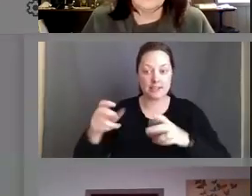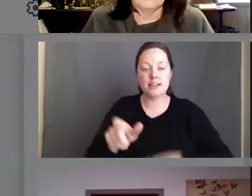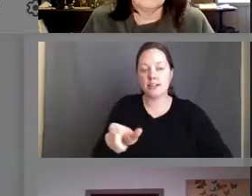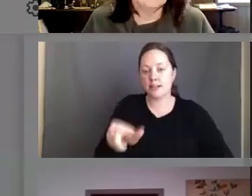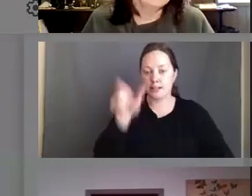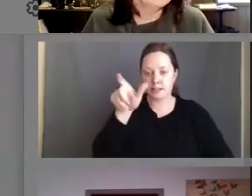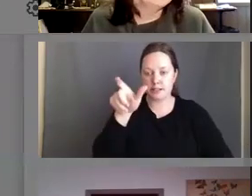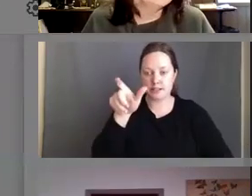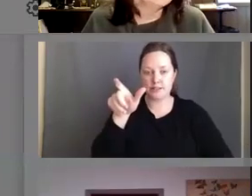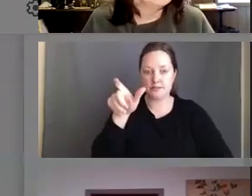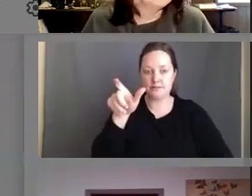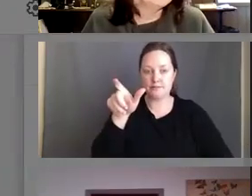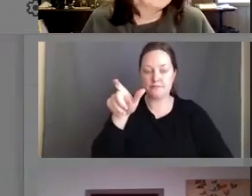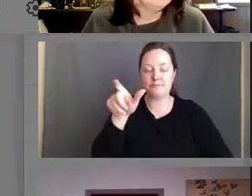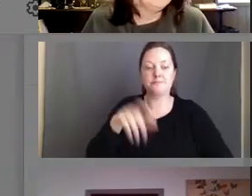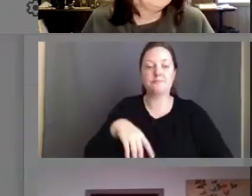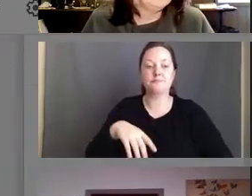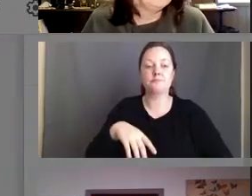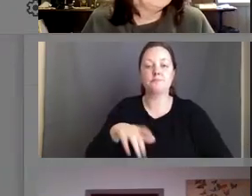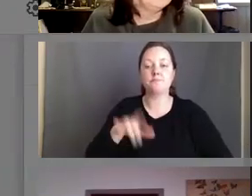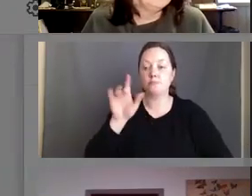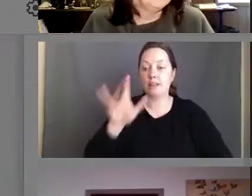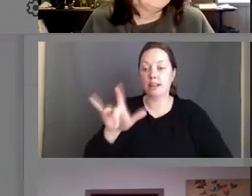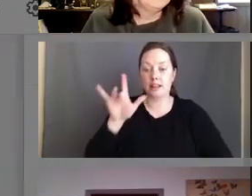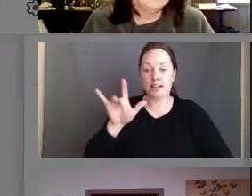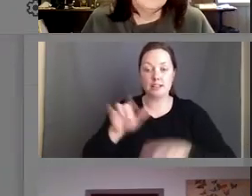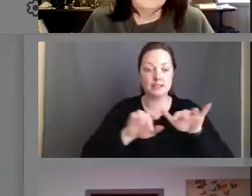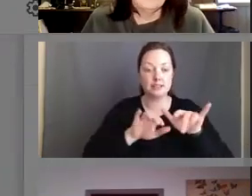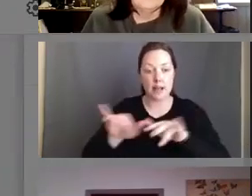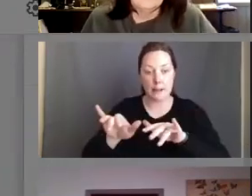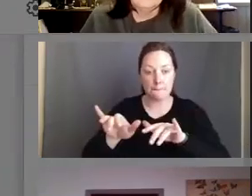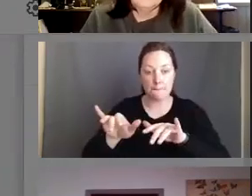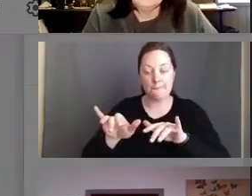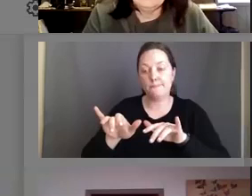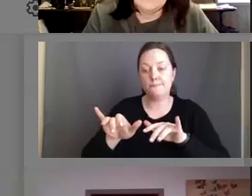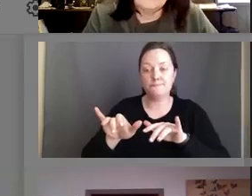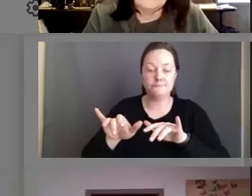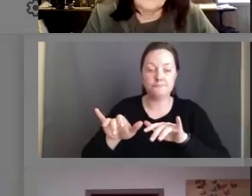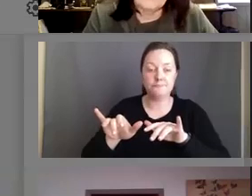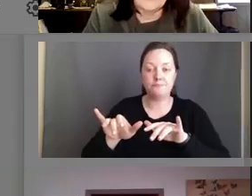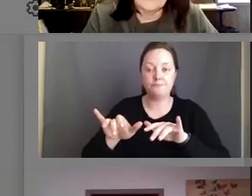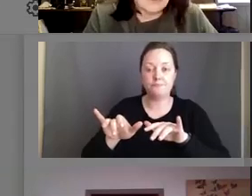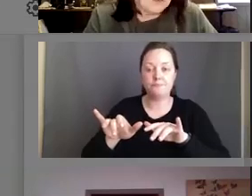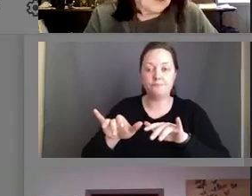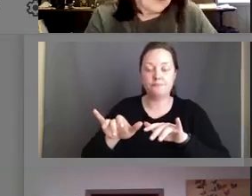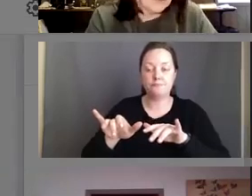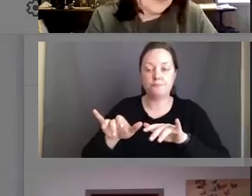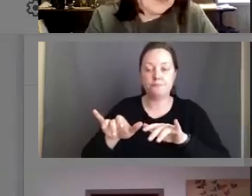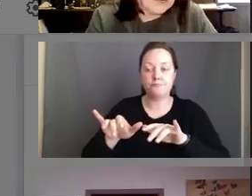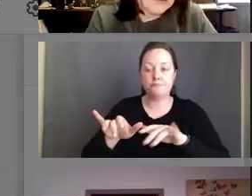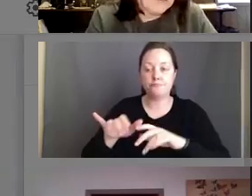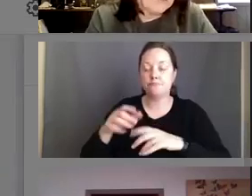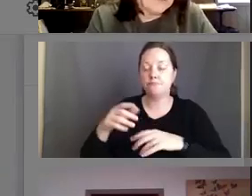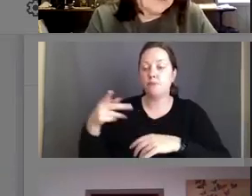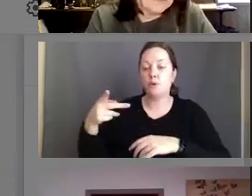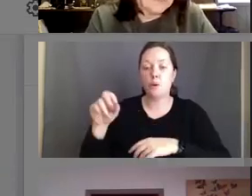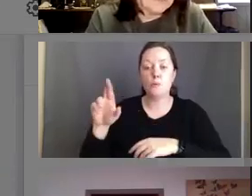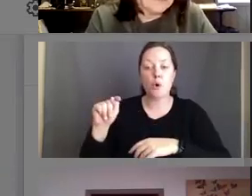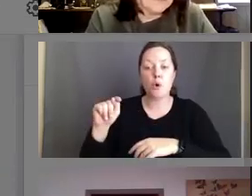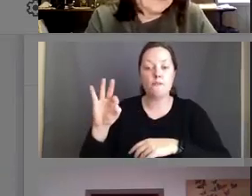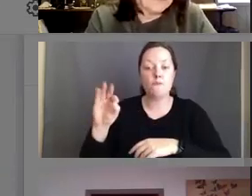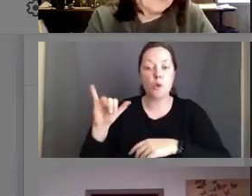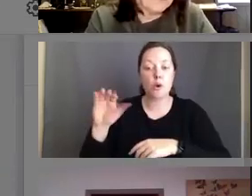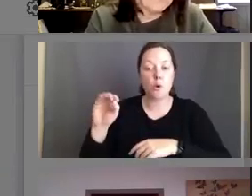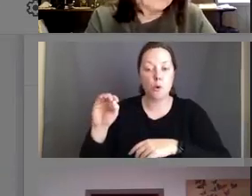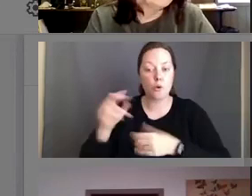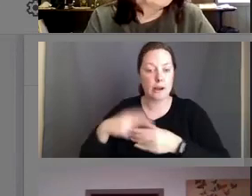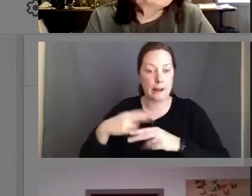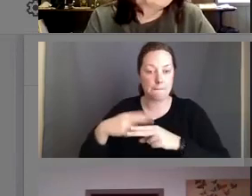By selecting a layout type, that layout is placed into the page or sub page.